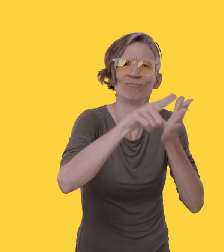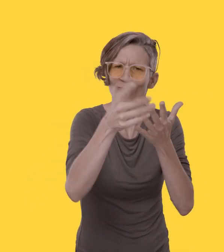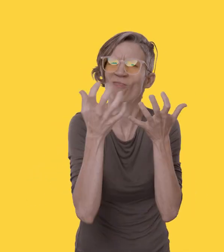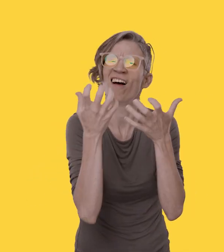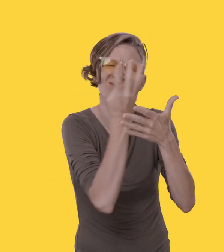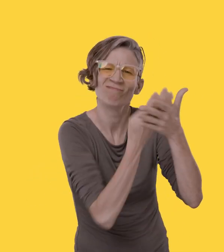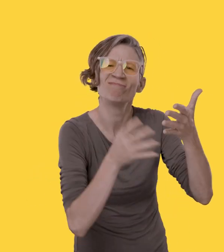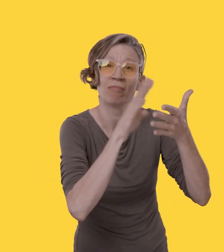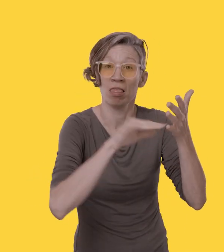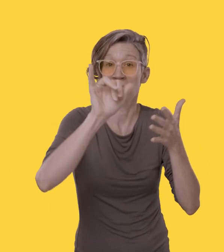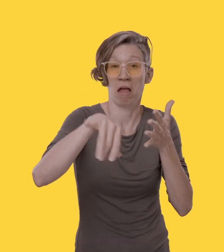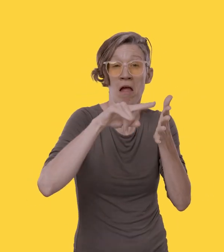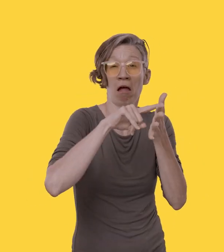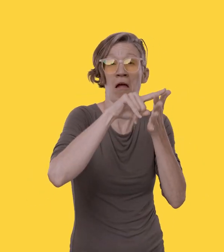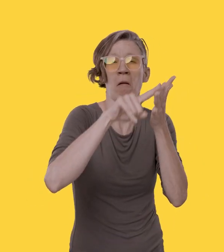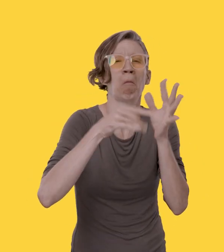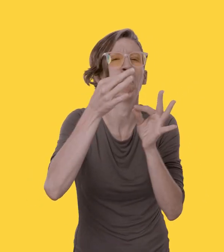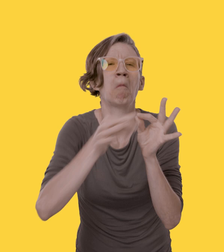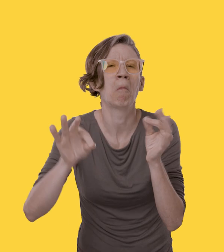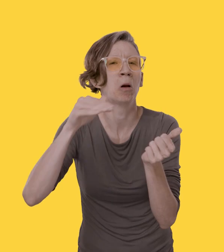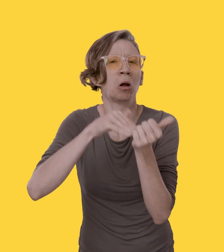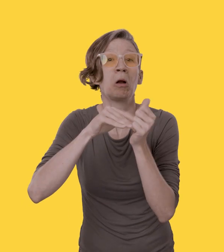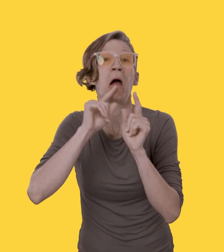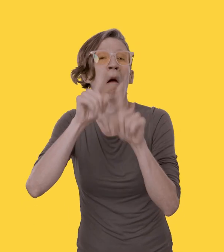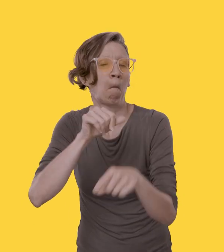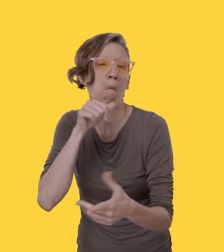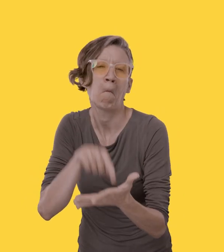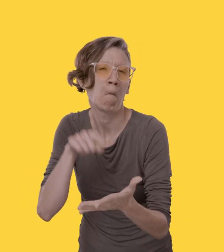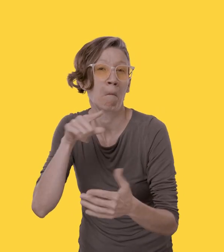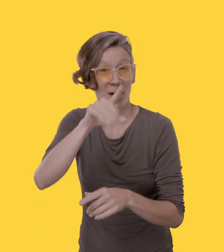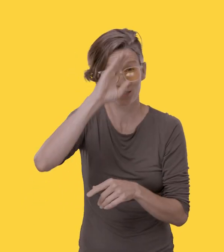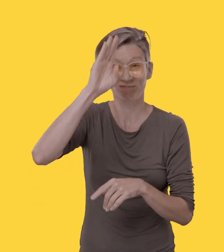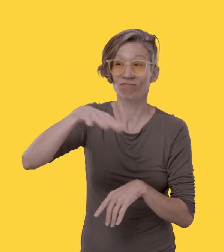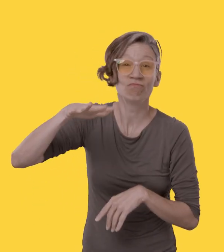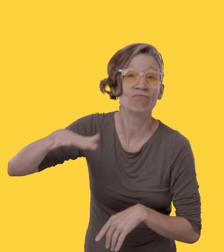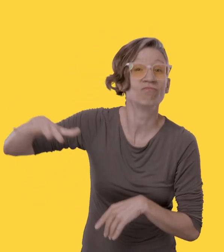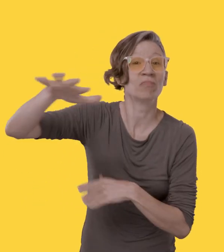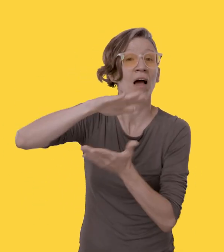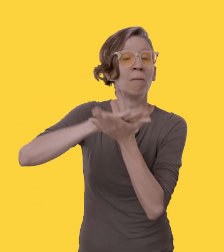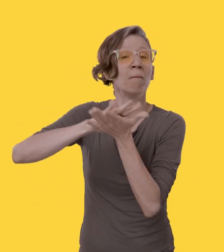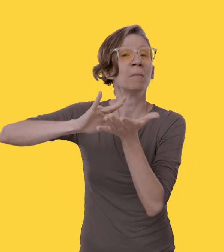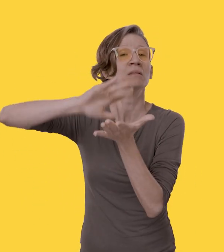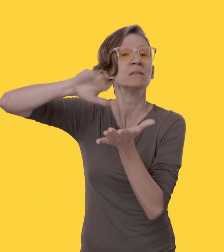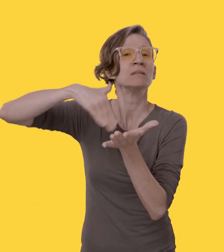Those are very simple things for a doctor to respond to and will not be billable. We are following in the footsteps of other academic medical centers